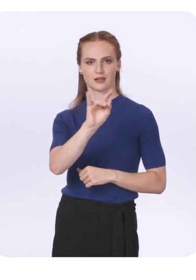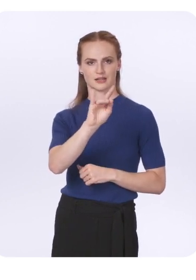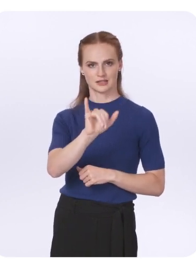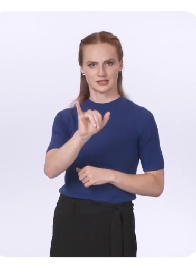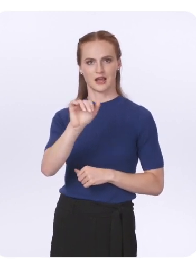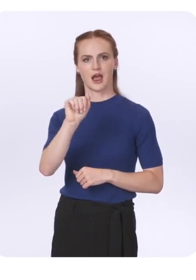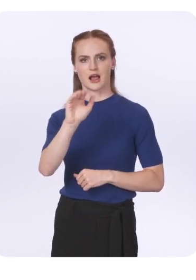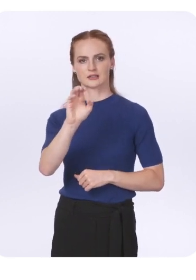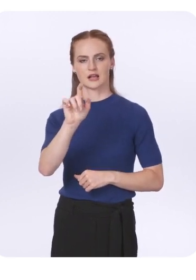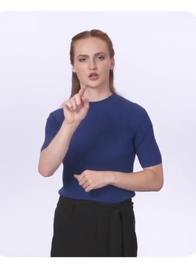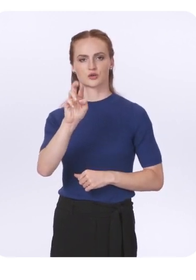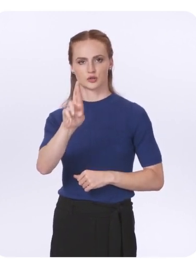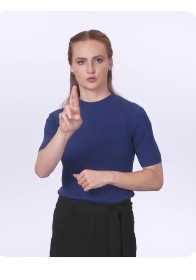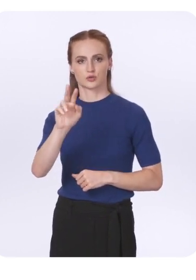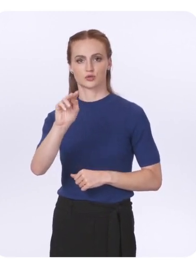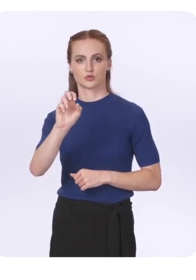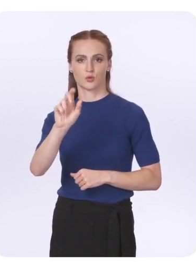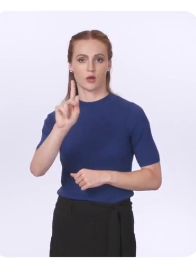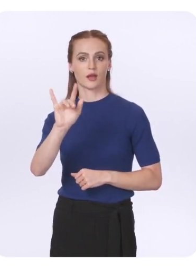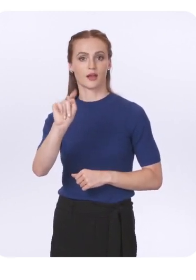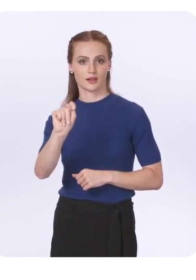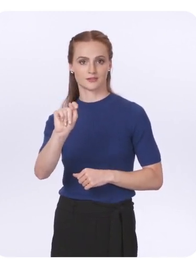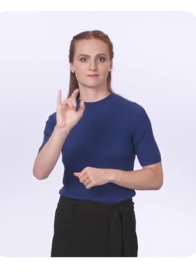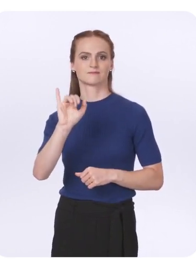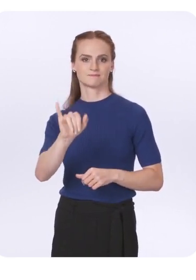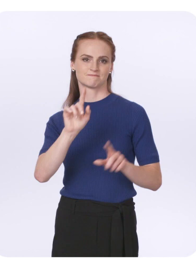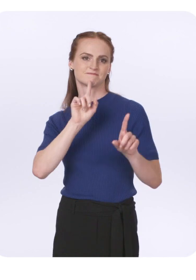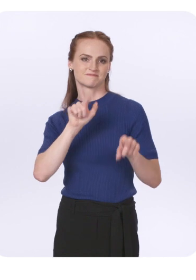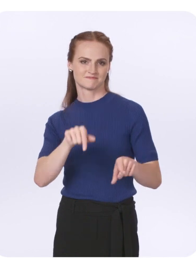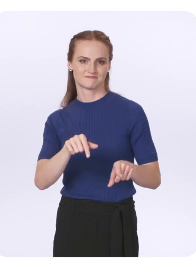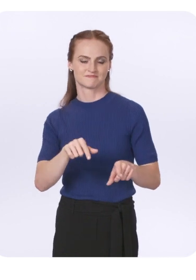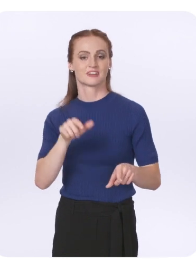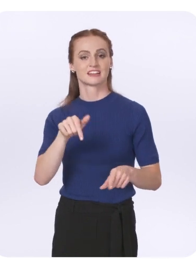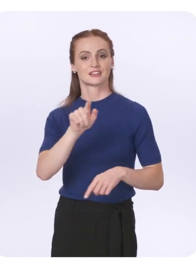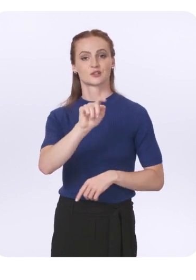This tool enhances the widely used Three.js 3D library.